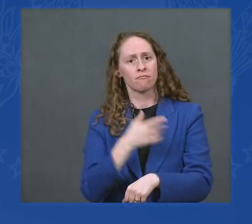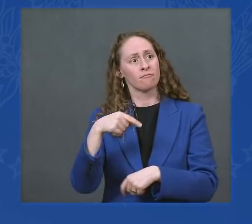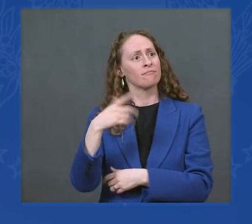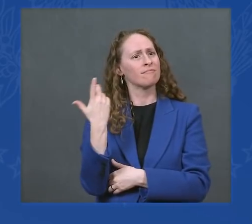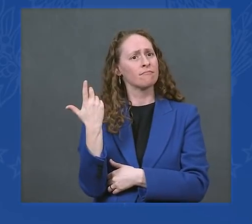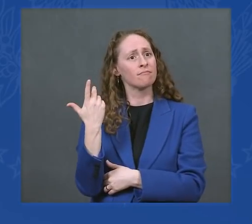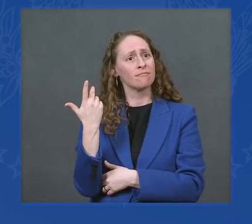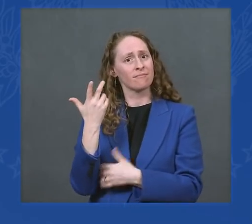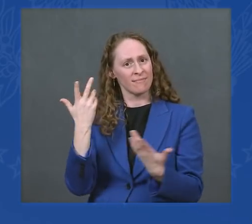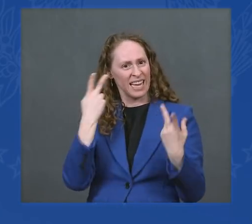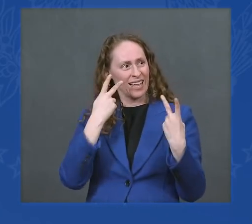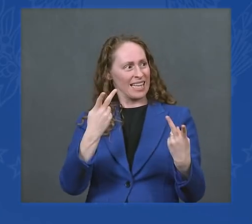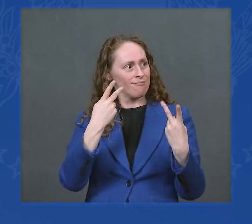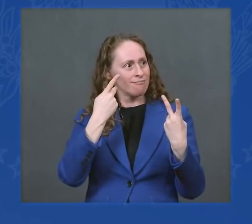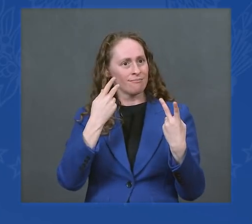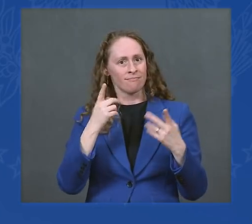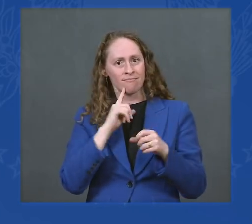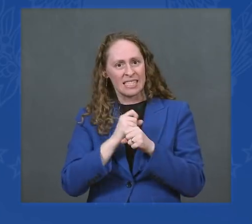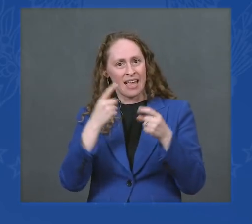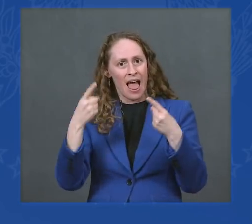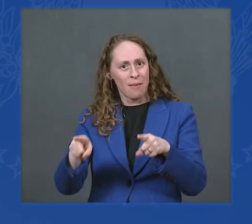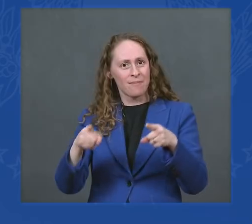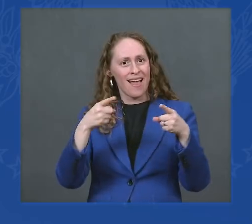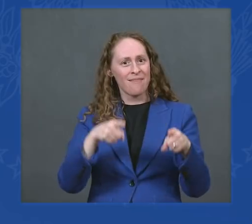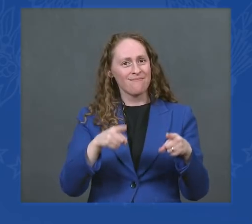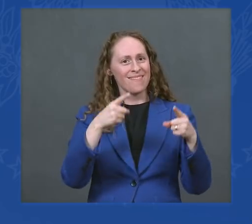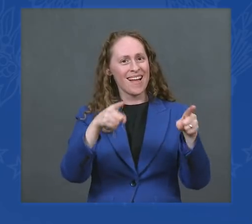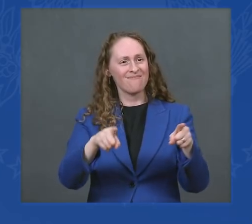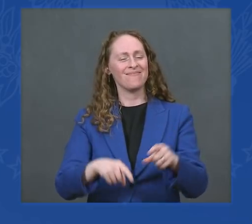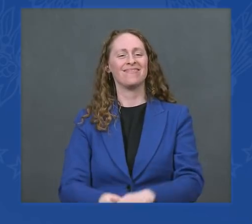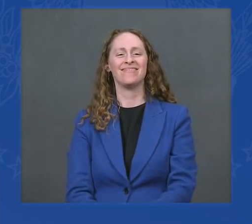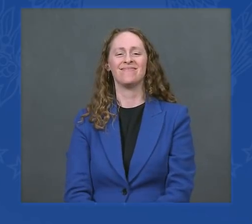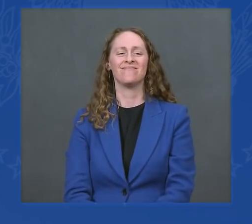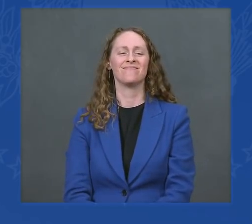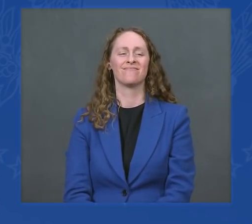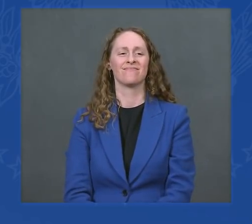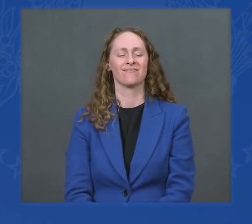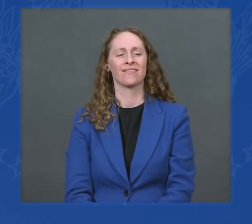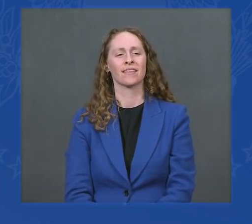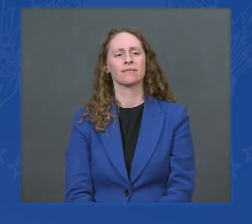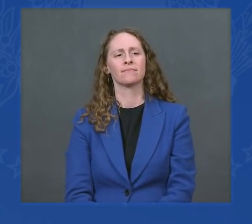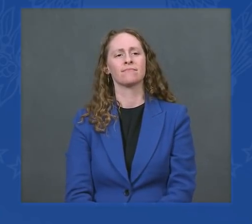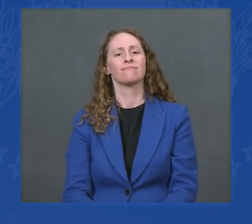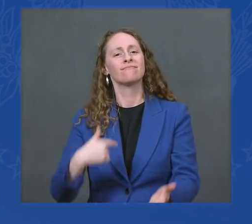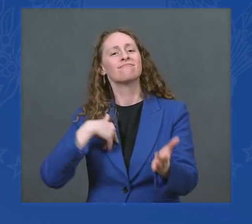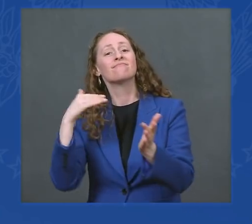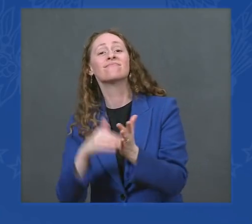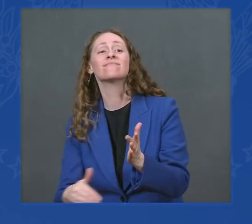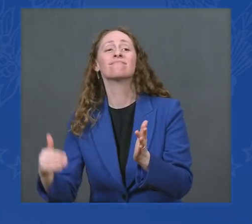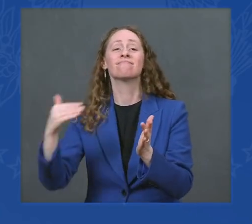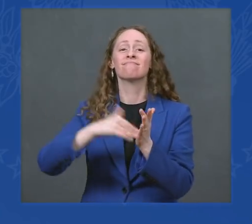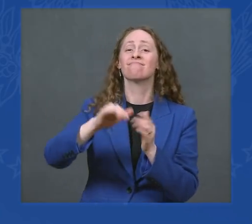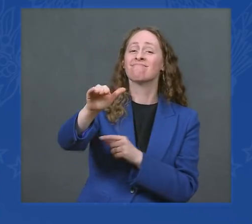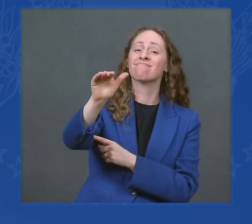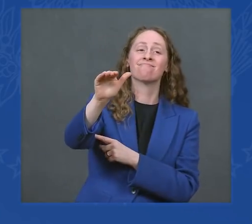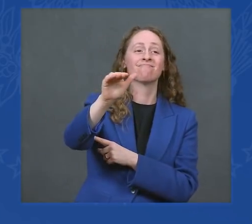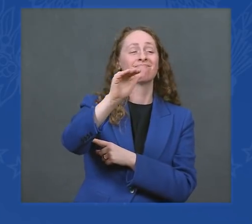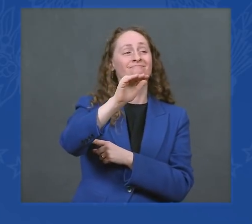and since I've gotten here: Amer- -- the world is at an inflection point. Things are going to change in big ways. And this is one of those transition moments.